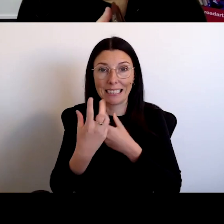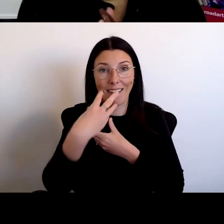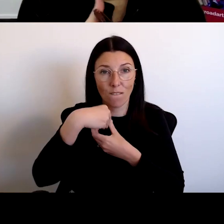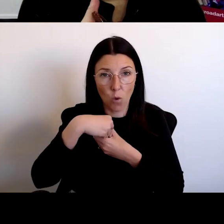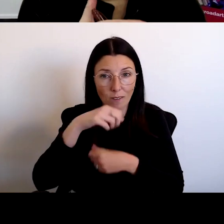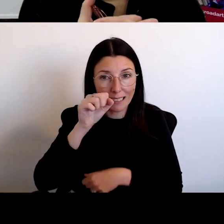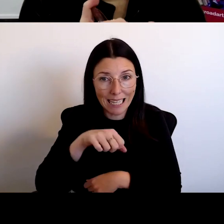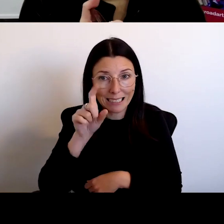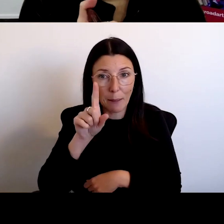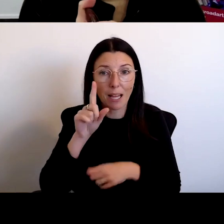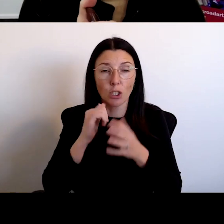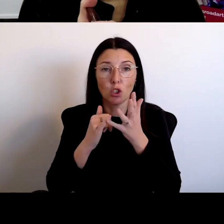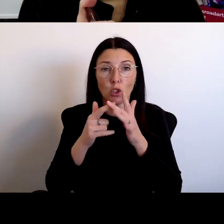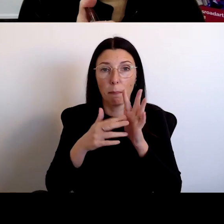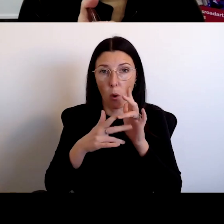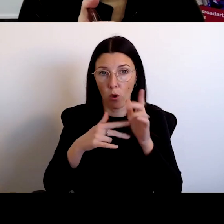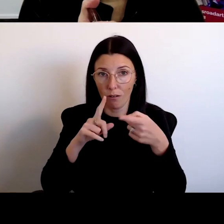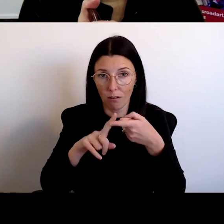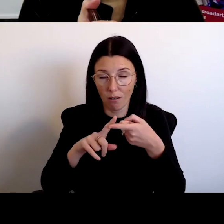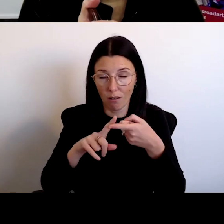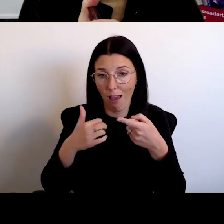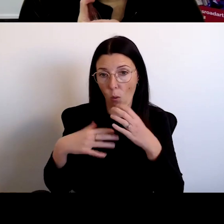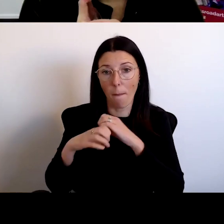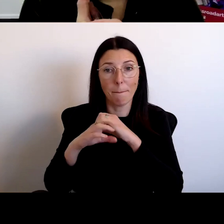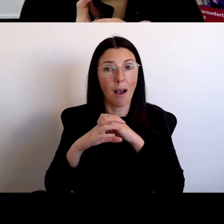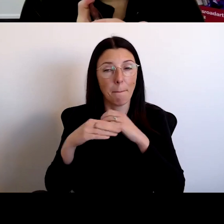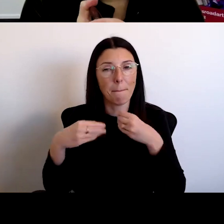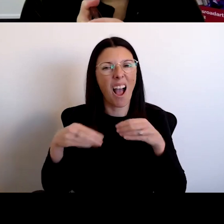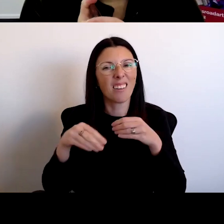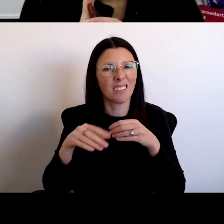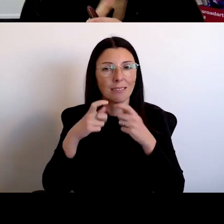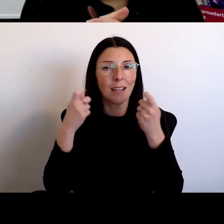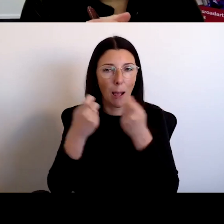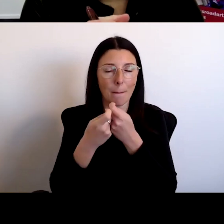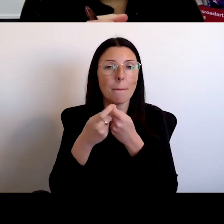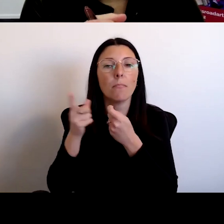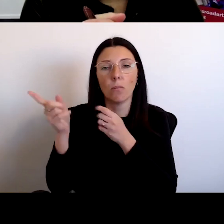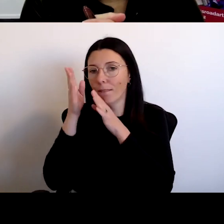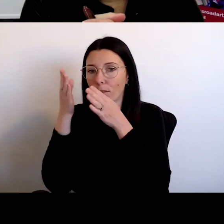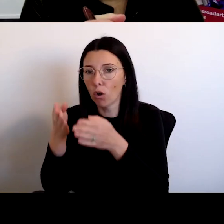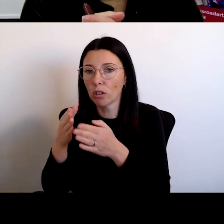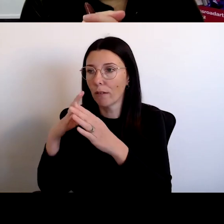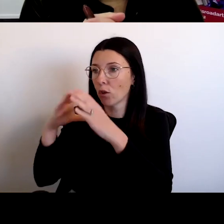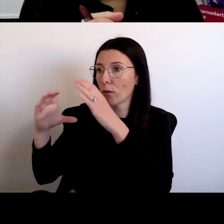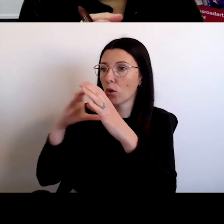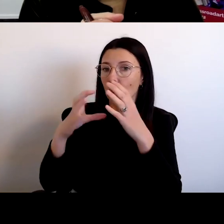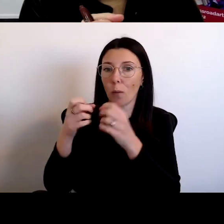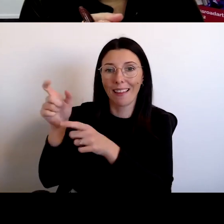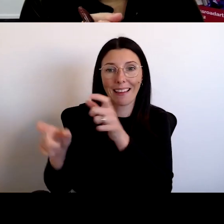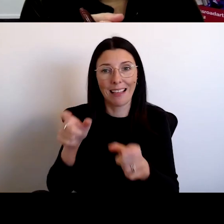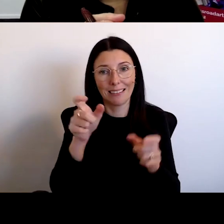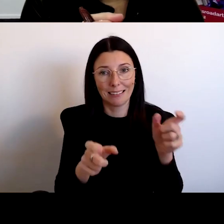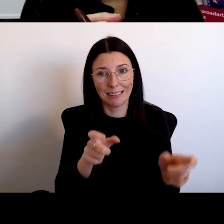Simone in our marketing team is focused on all those columns with the guests. Lena and I oversaw